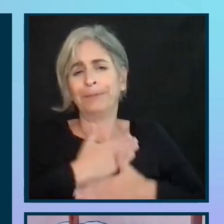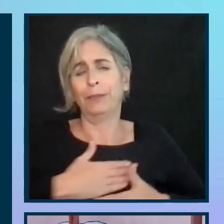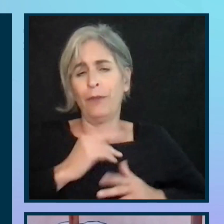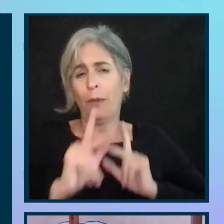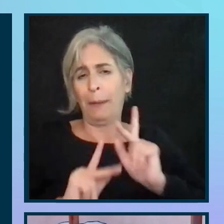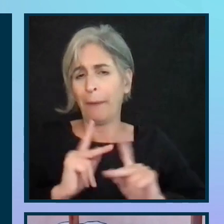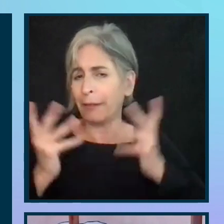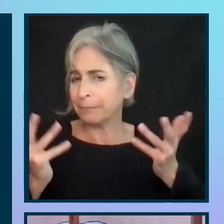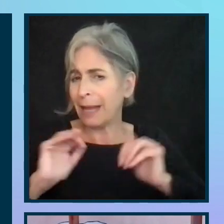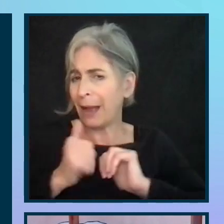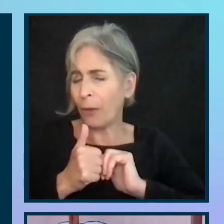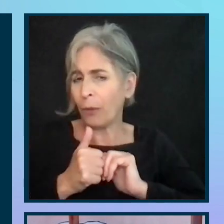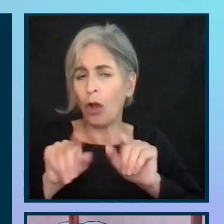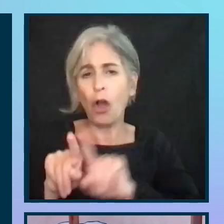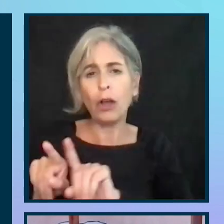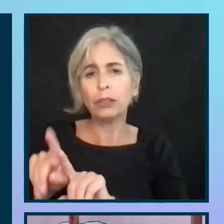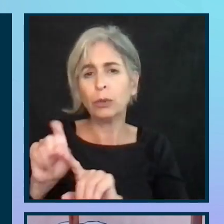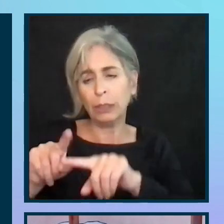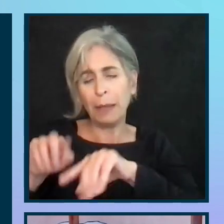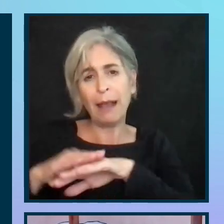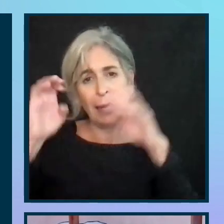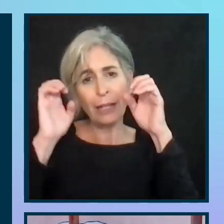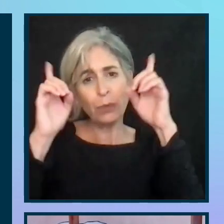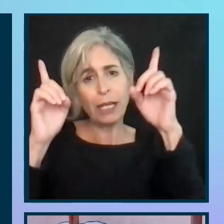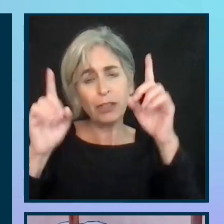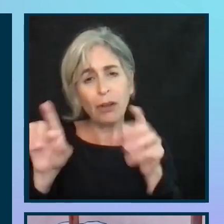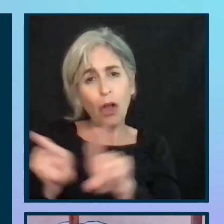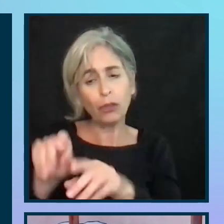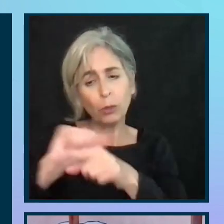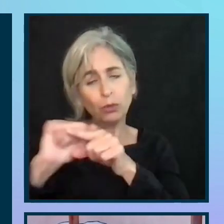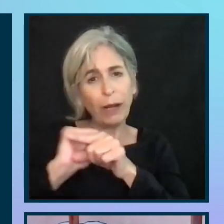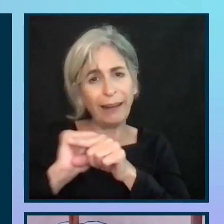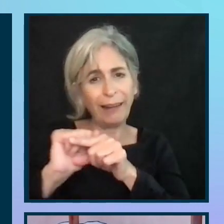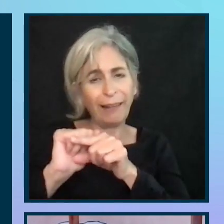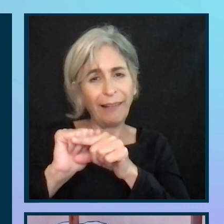We also need to lean on education and training. How do we make sure